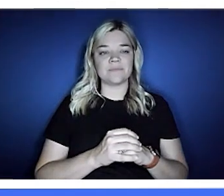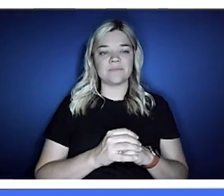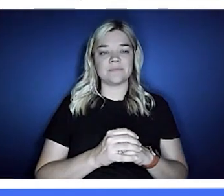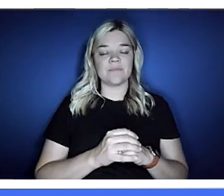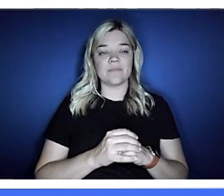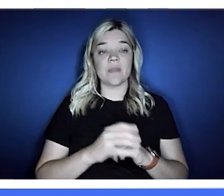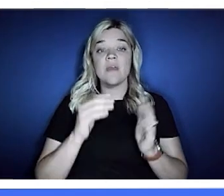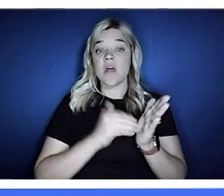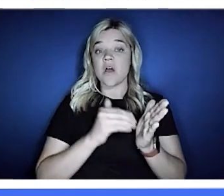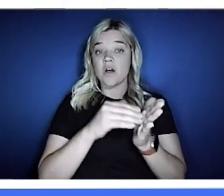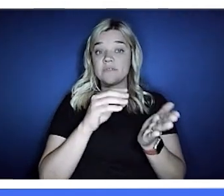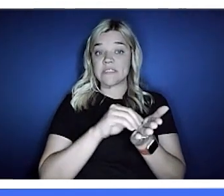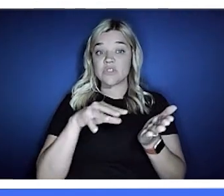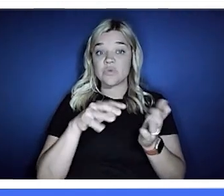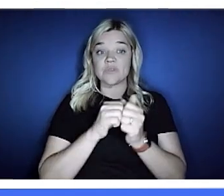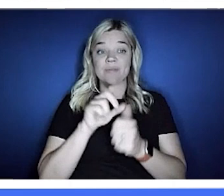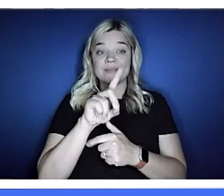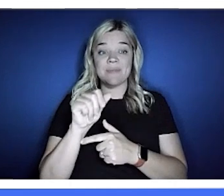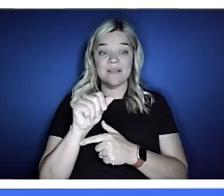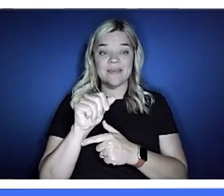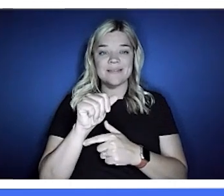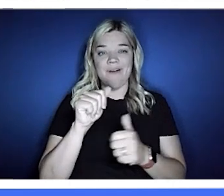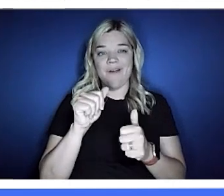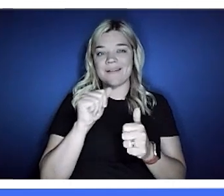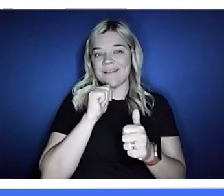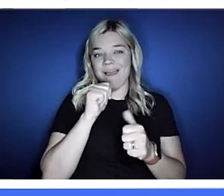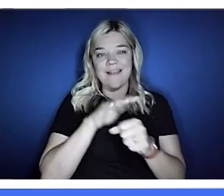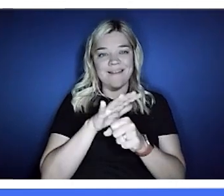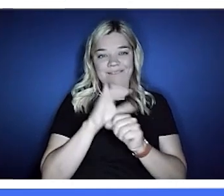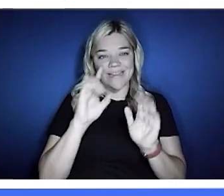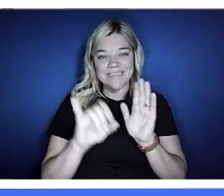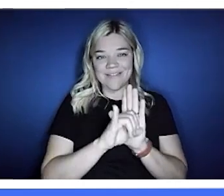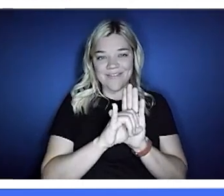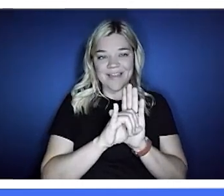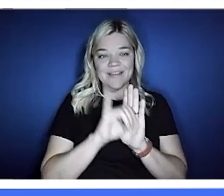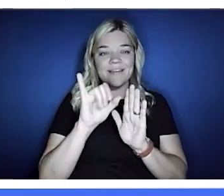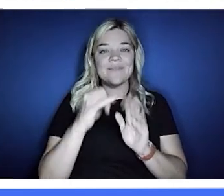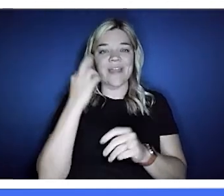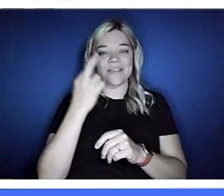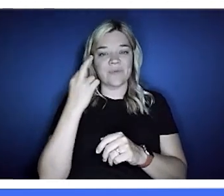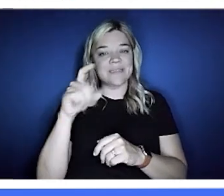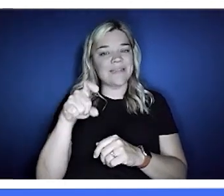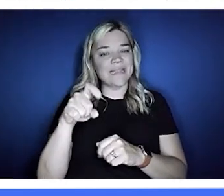Often students with disabilities are under identified. That's one reason why these things need to just be available and open.